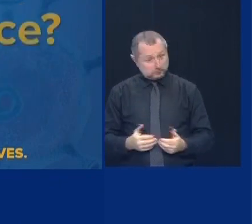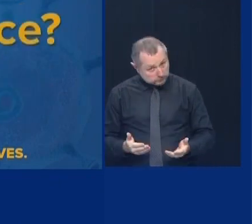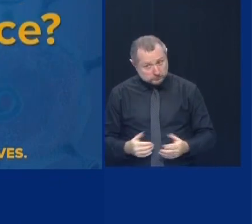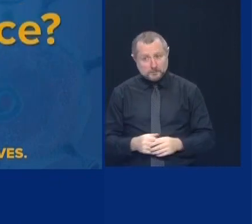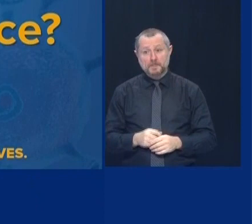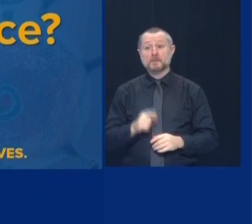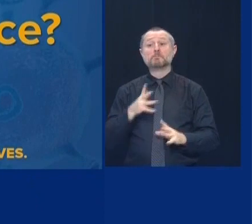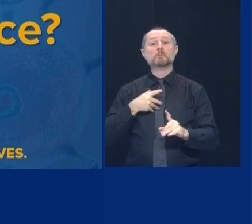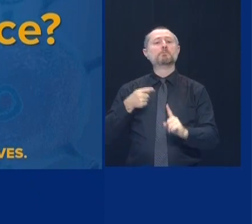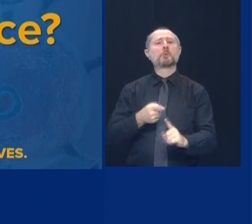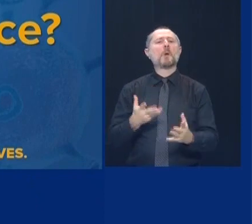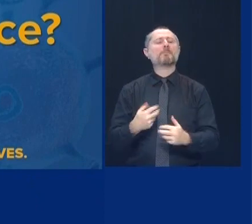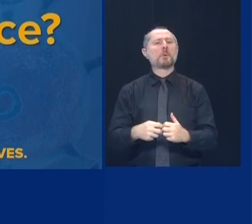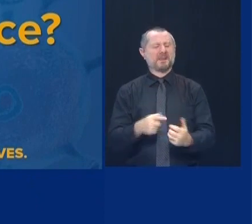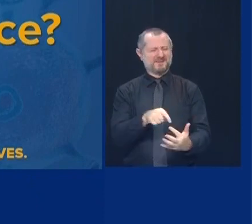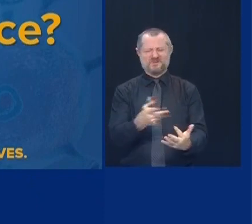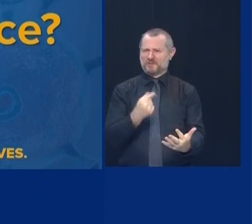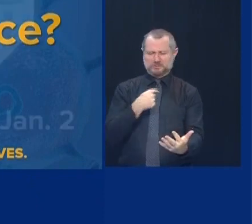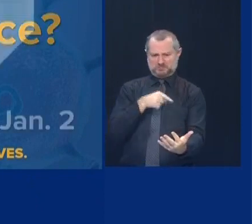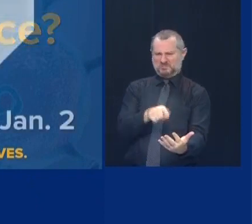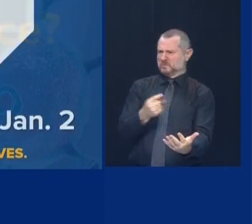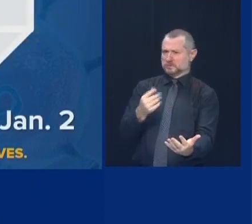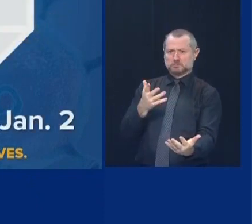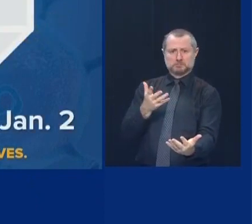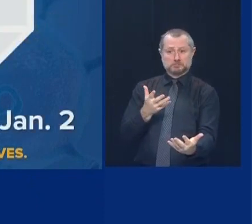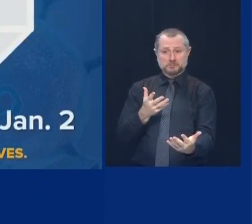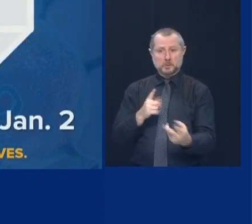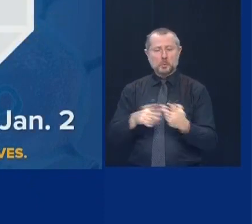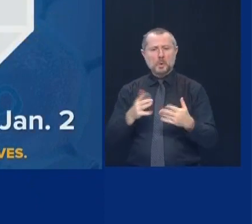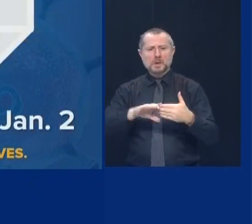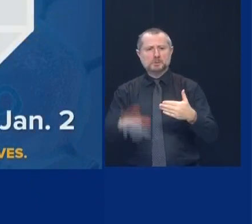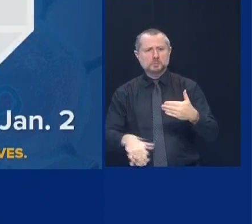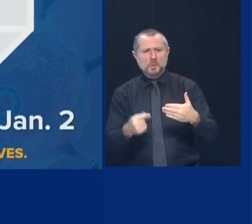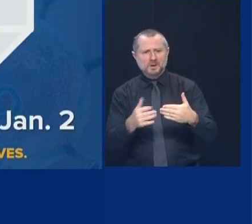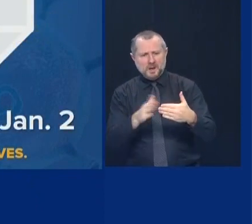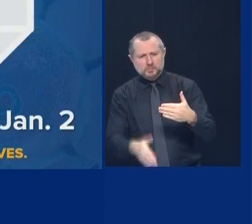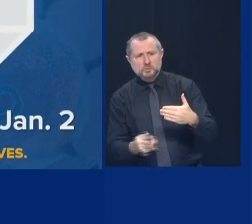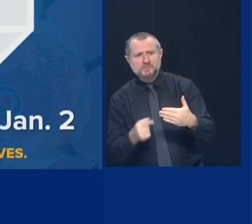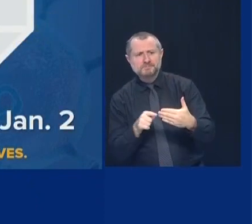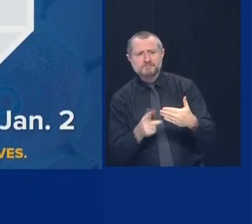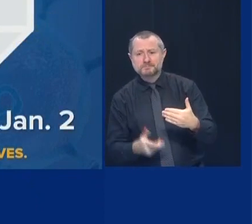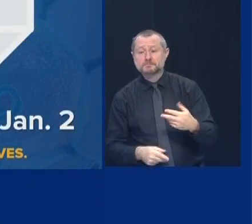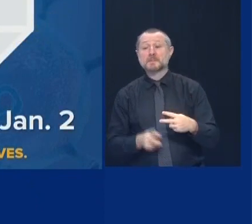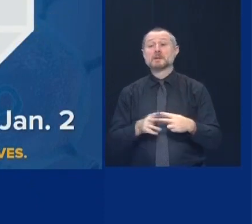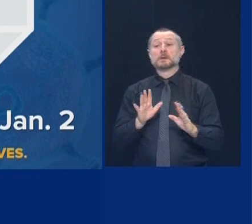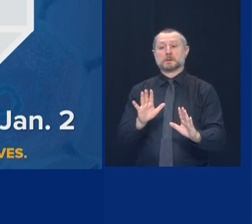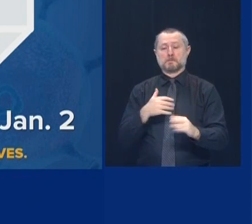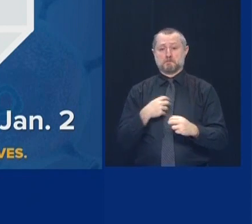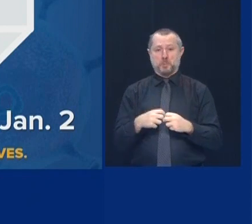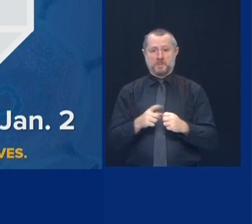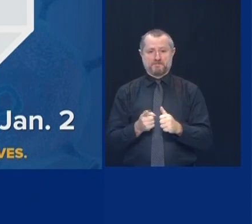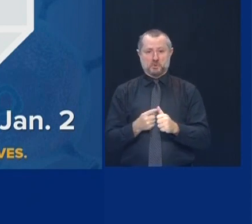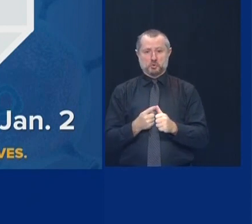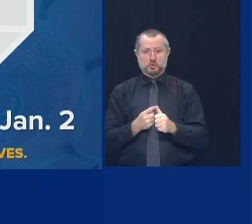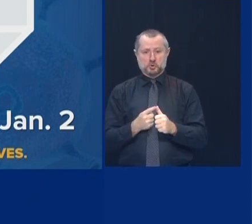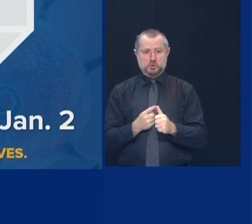WILL SAY DON'T WOzh IT IS ALL GOING TO BE FINE.fáe1çó WHAT IS THE PROBLEM WE ARE